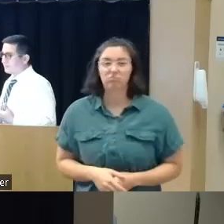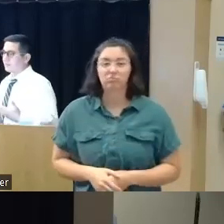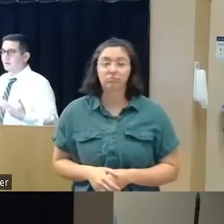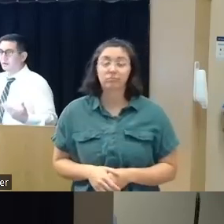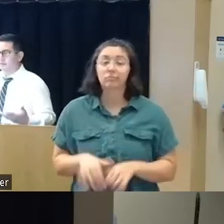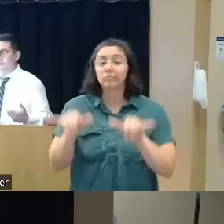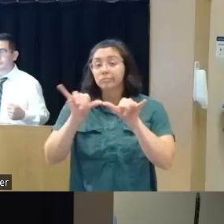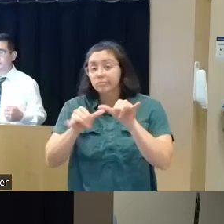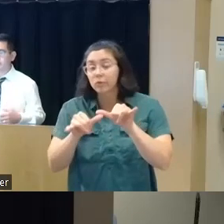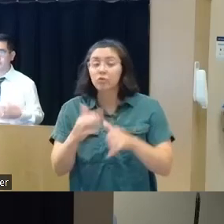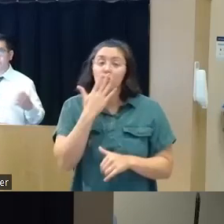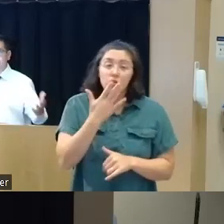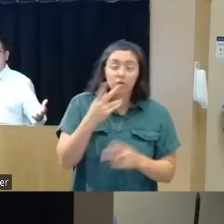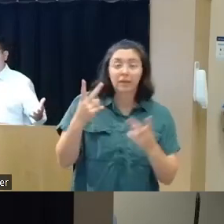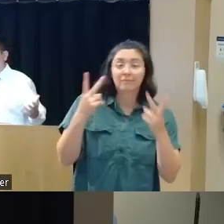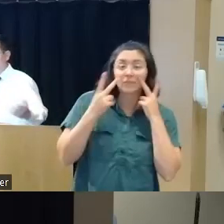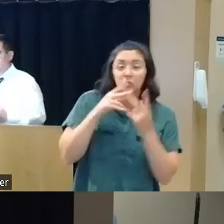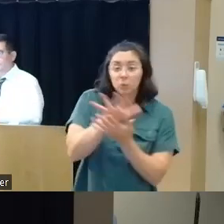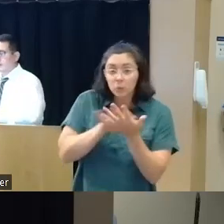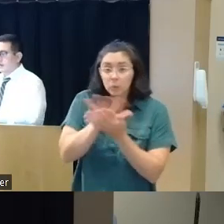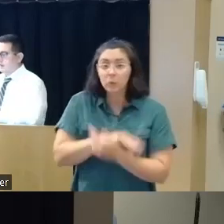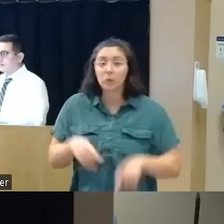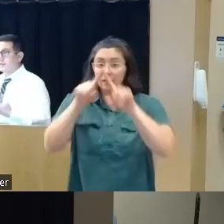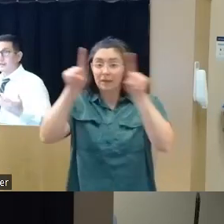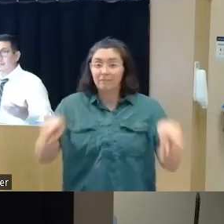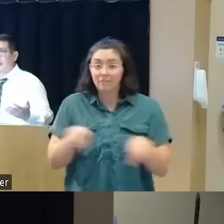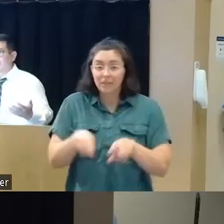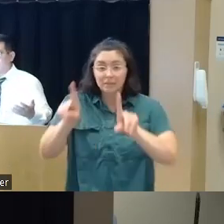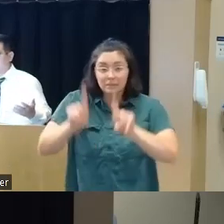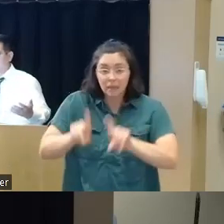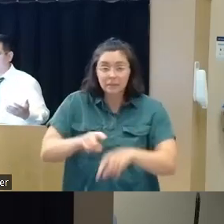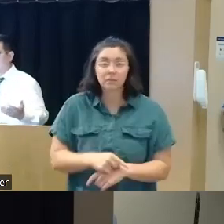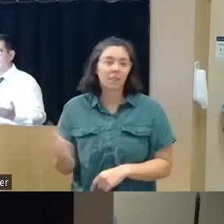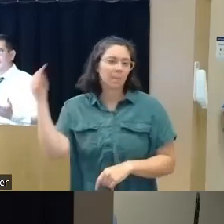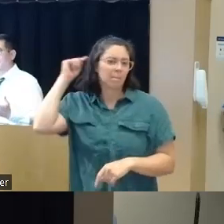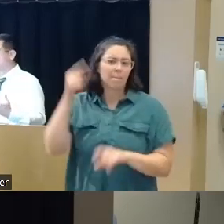Acuity color vision visual field testing looking at the back of the eye and you know the back of